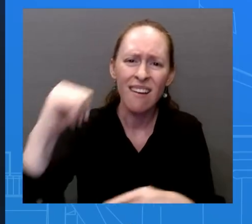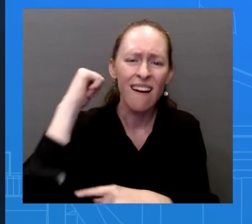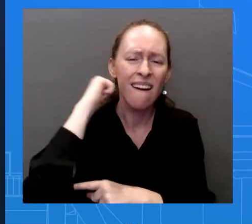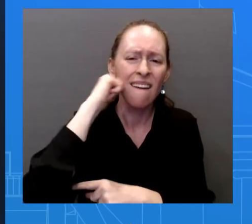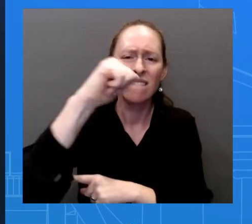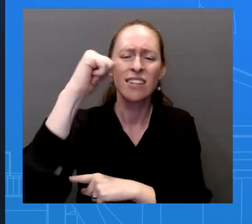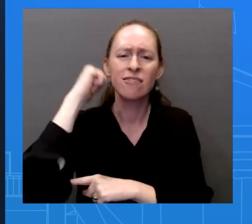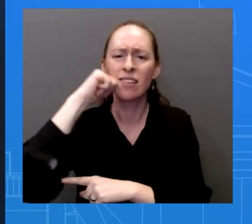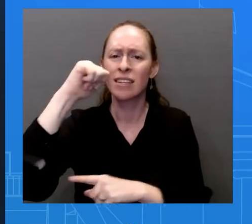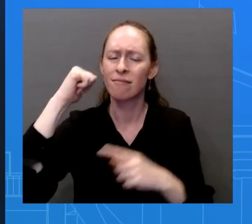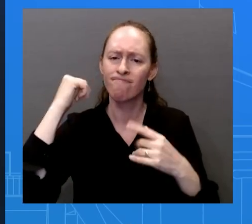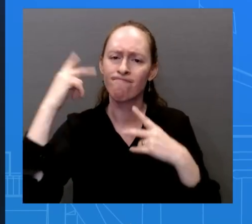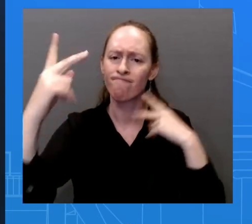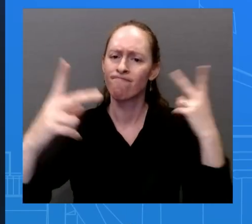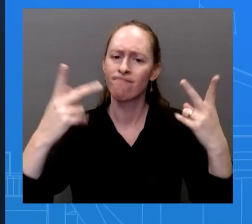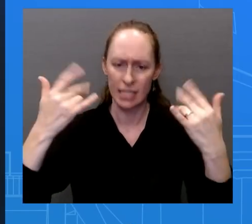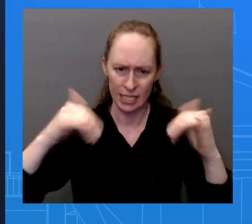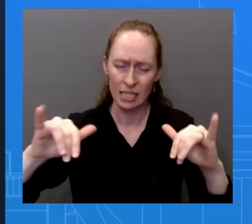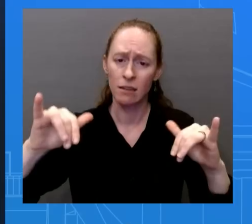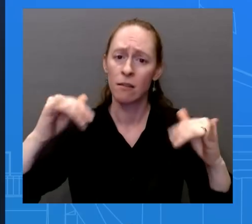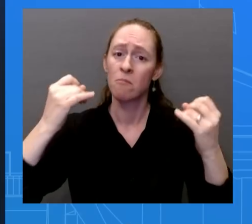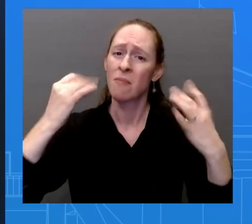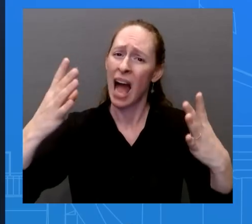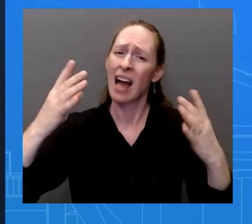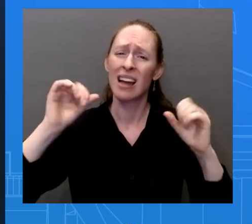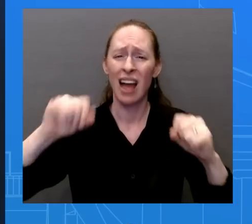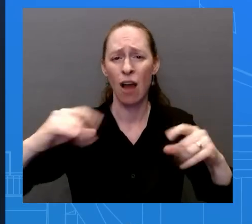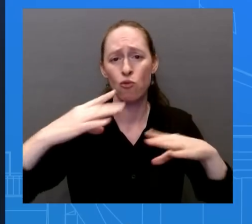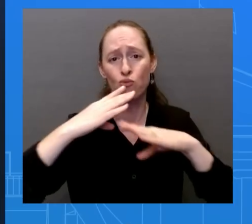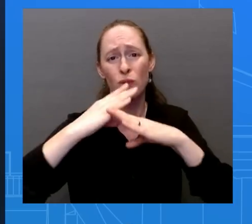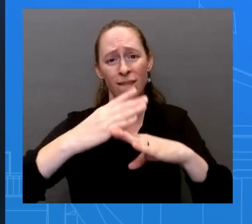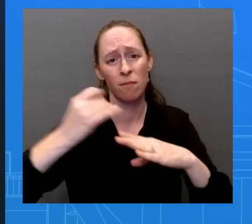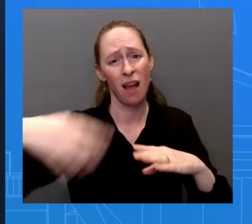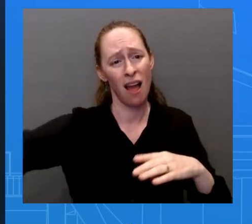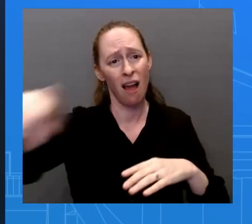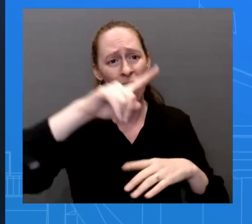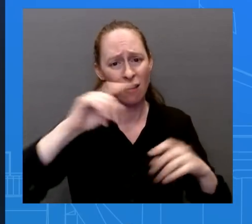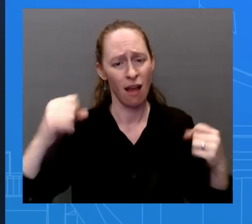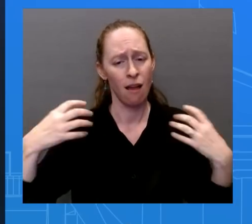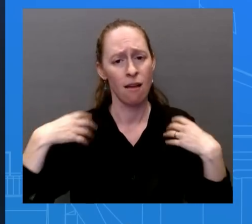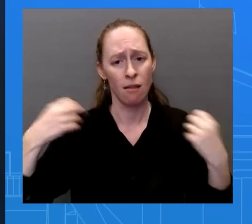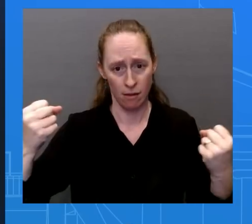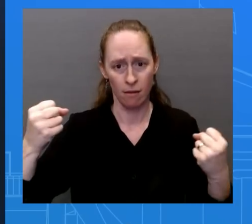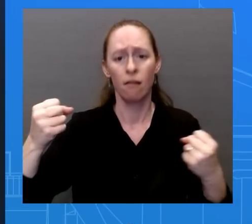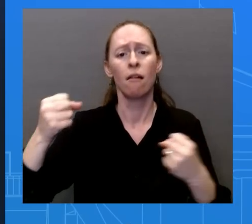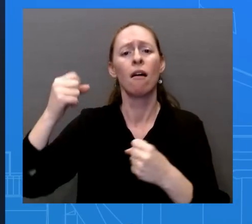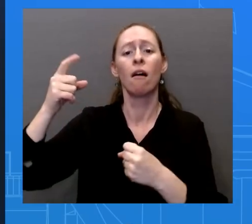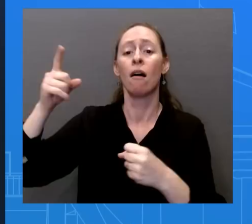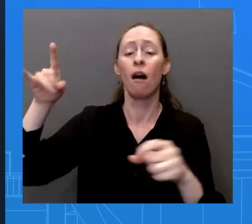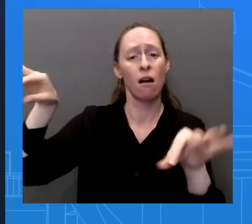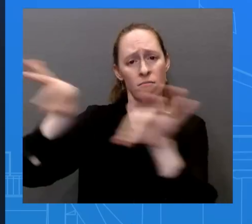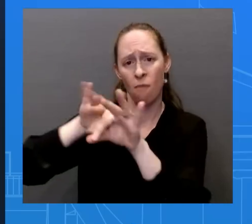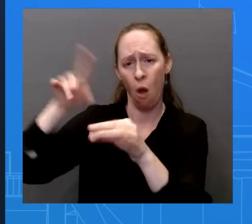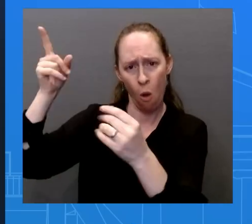we have the full support of the President, and that continues to be the focus of our work. Ms. Jean-Pierre: Go ahead. And then Tyler and then Karen.